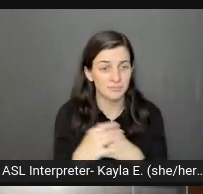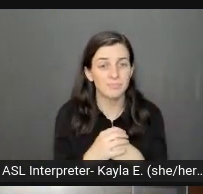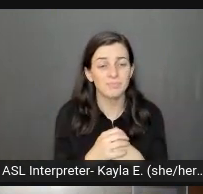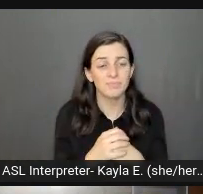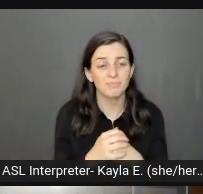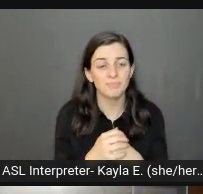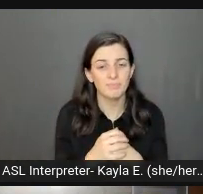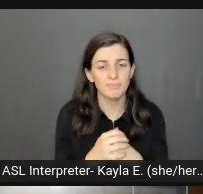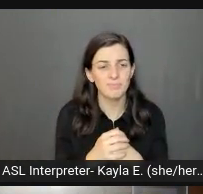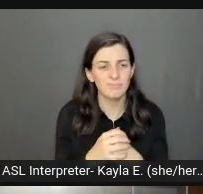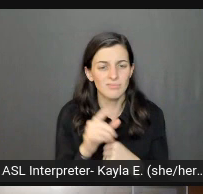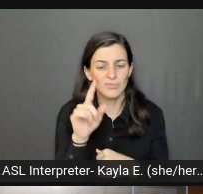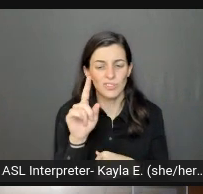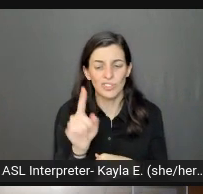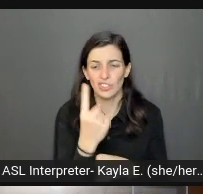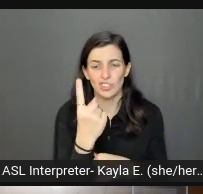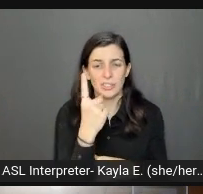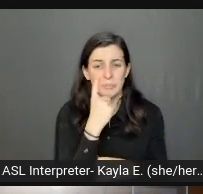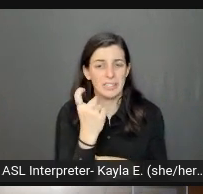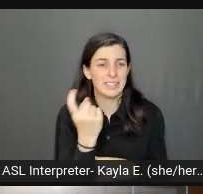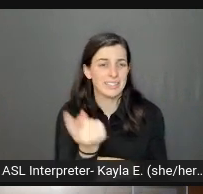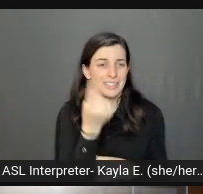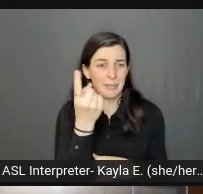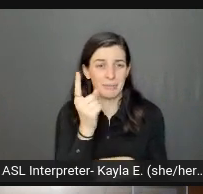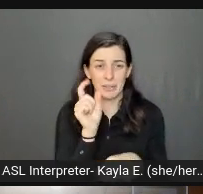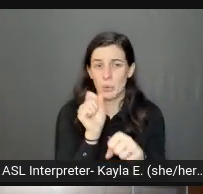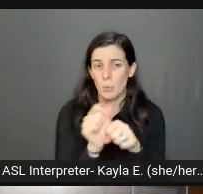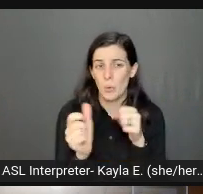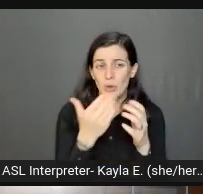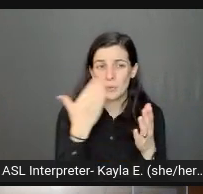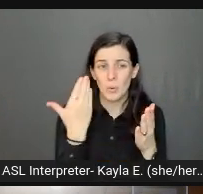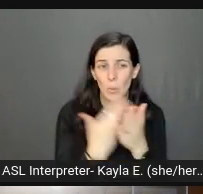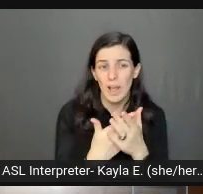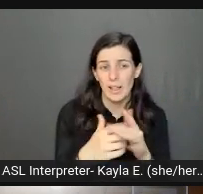Just because something works well with the keyboard does not mean